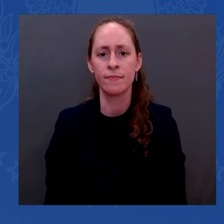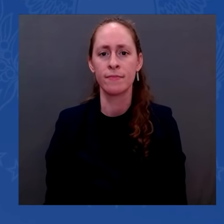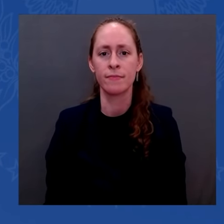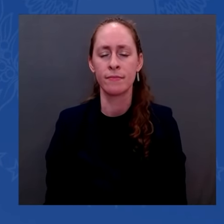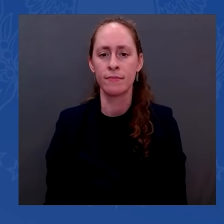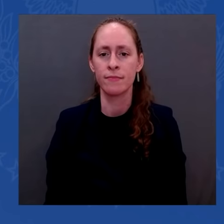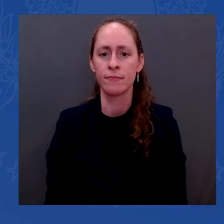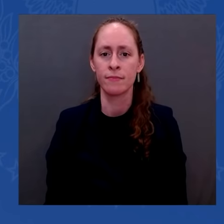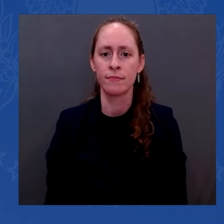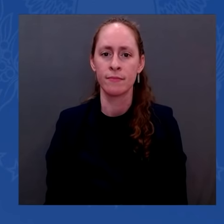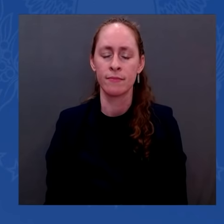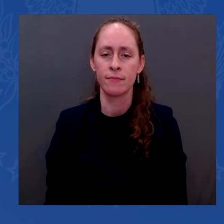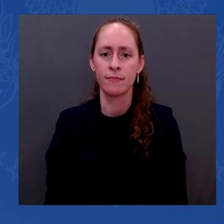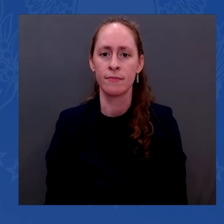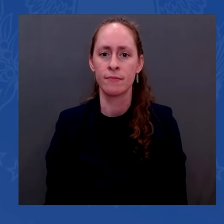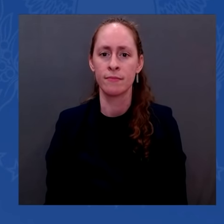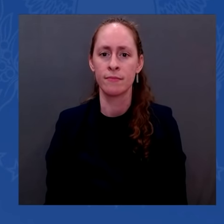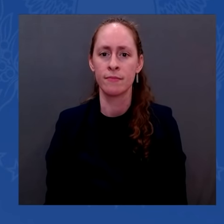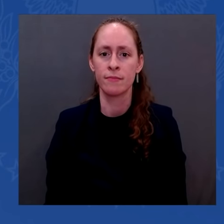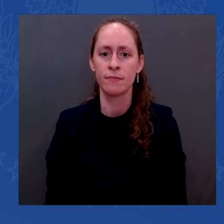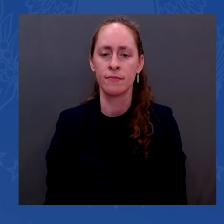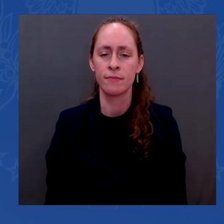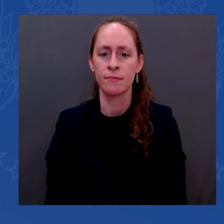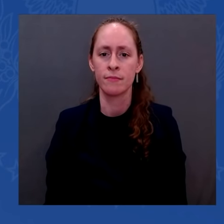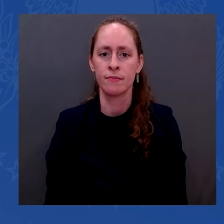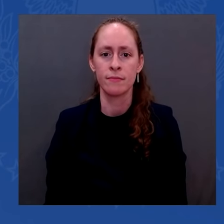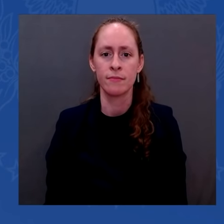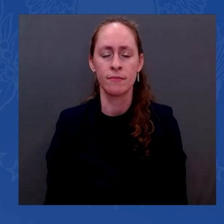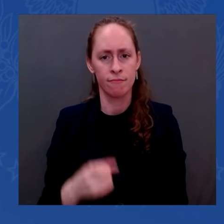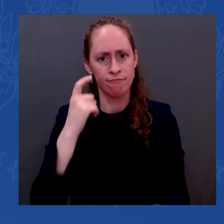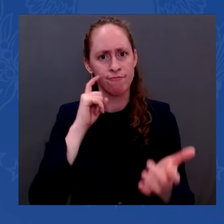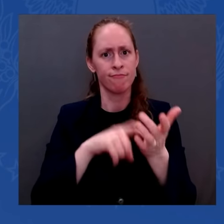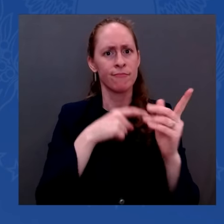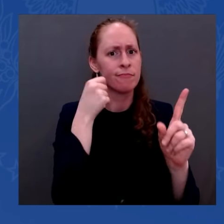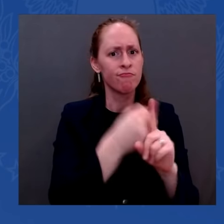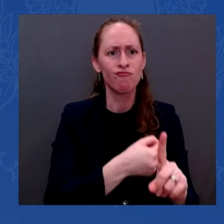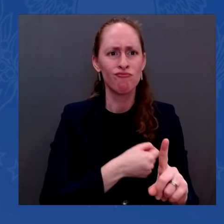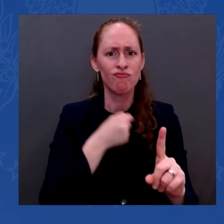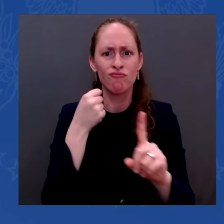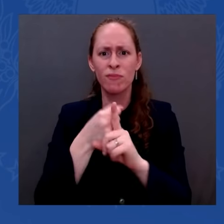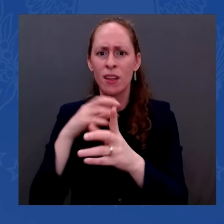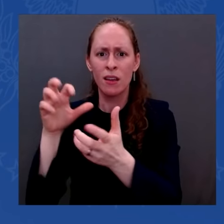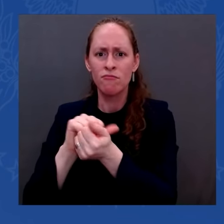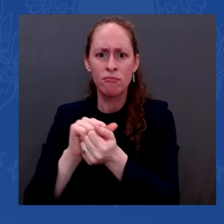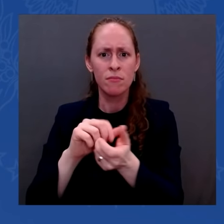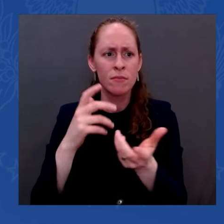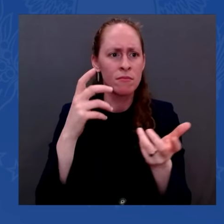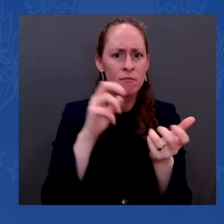and didn't get much of the benefits. And it's my hope and my expectation that those communities,